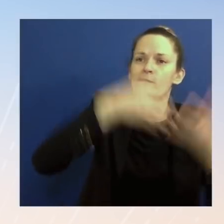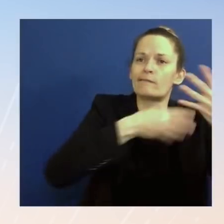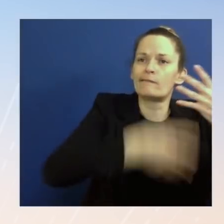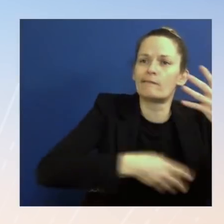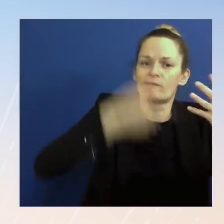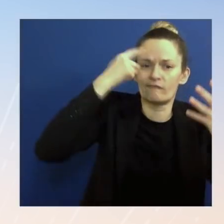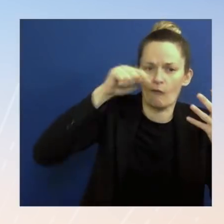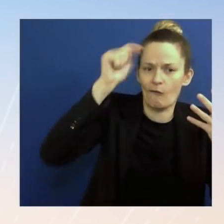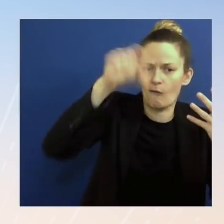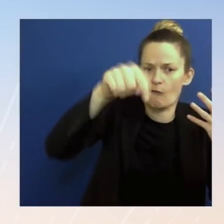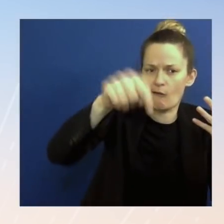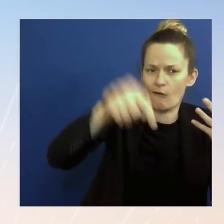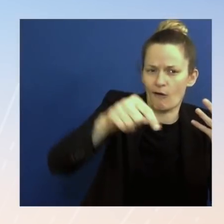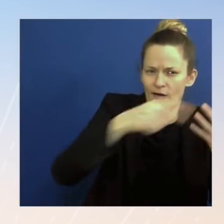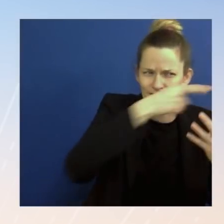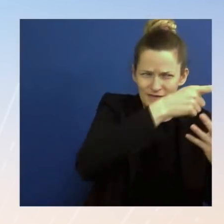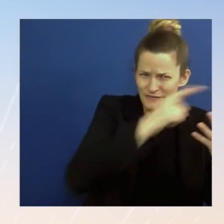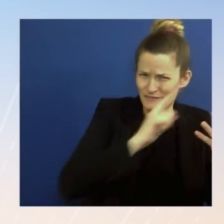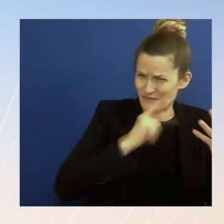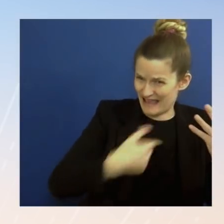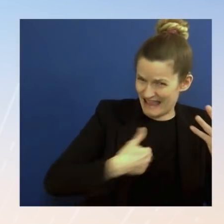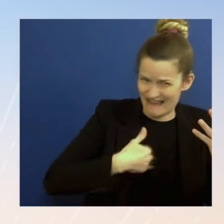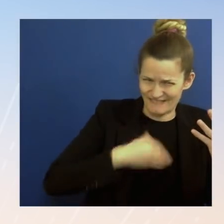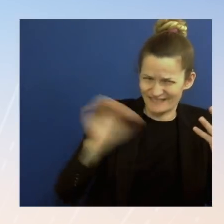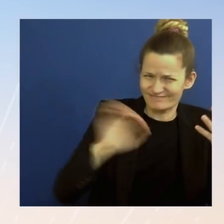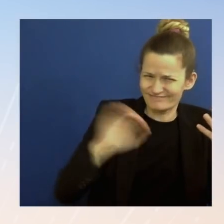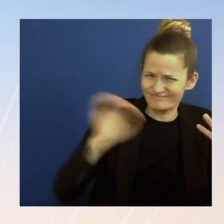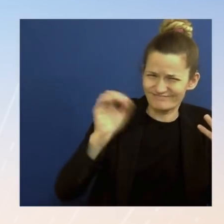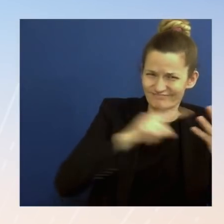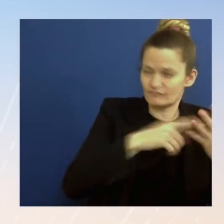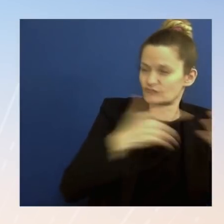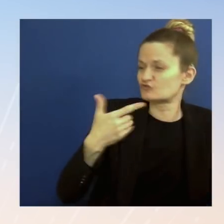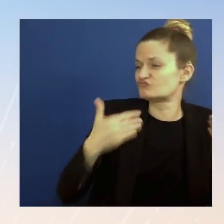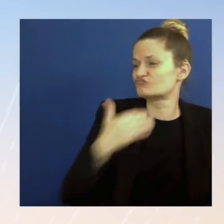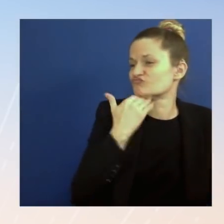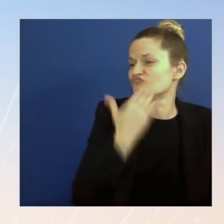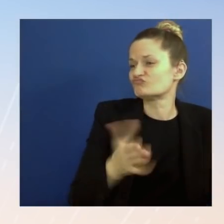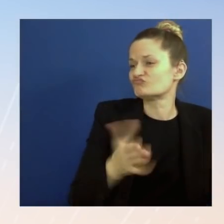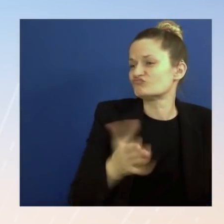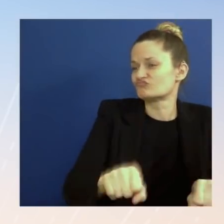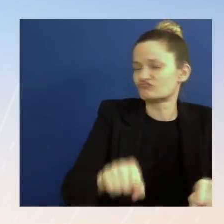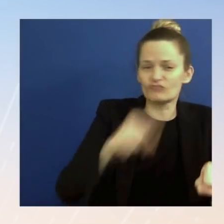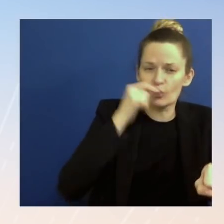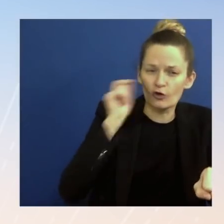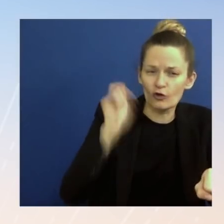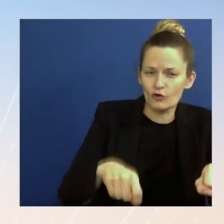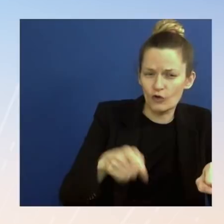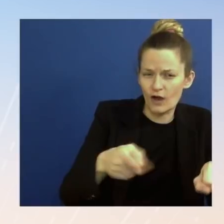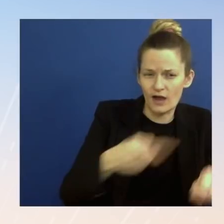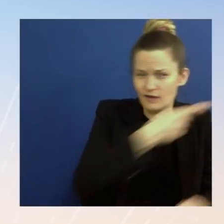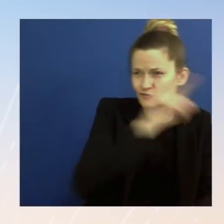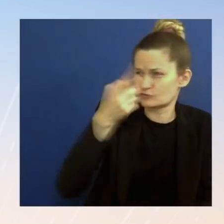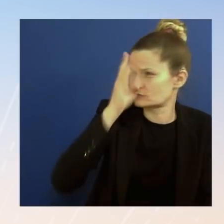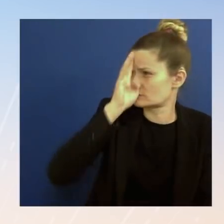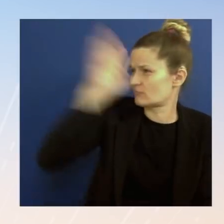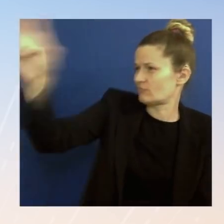Why wouldn't we think that he would just create a pretext that is fabricated for something like that? Ms. Psaki: We do. That's why we've talked about it.